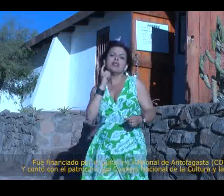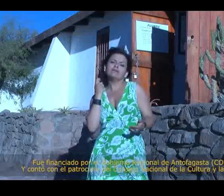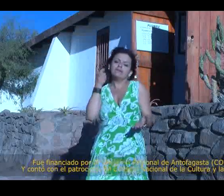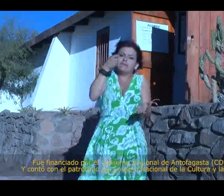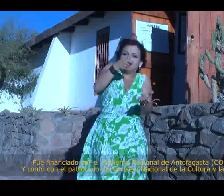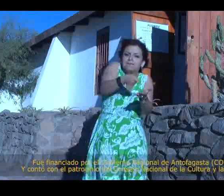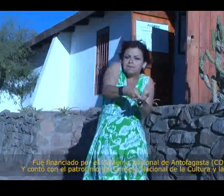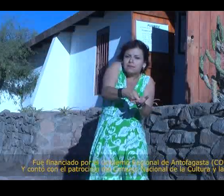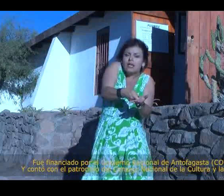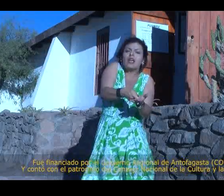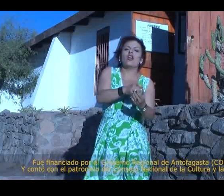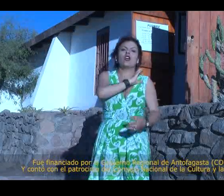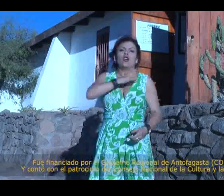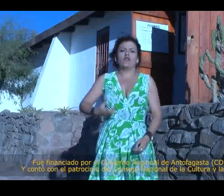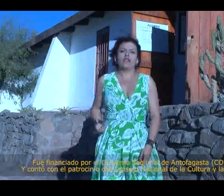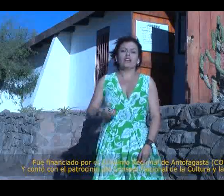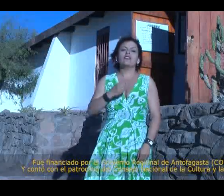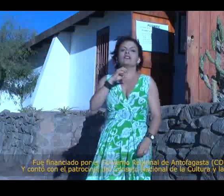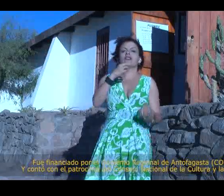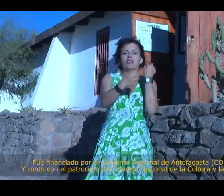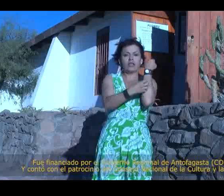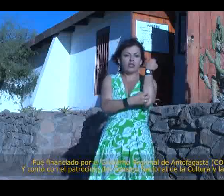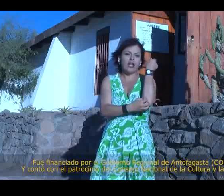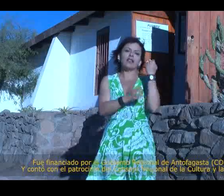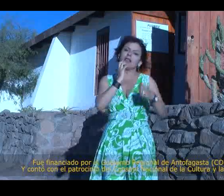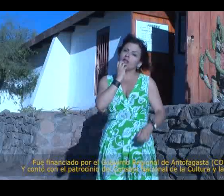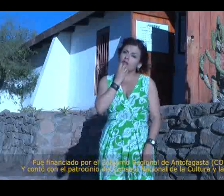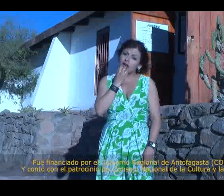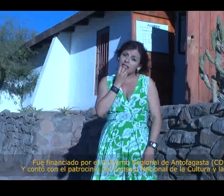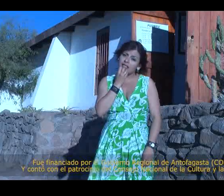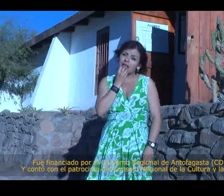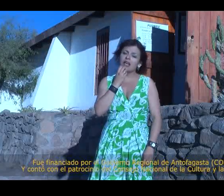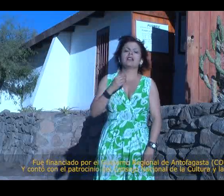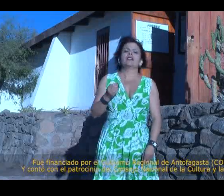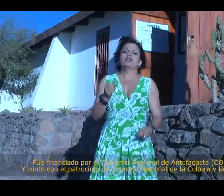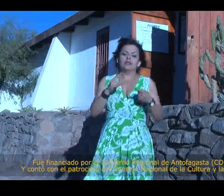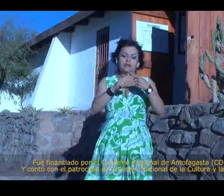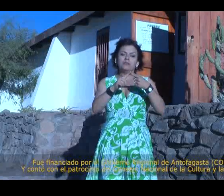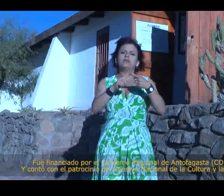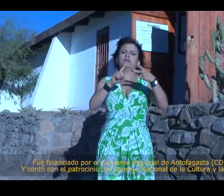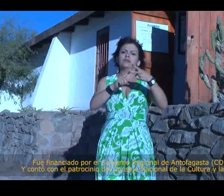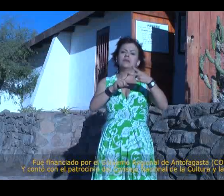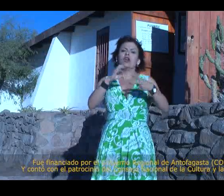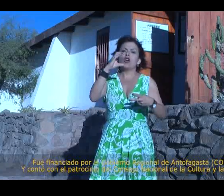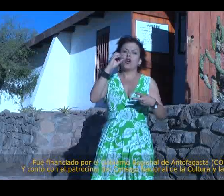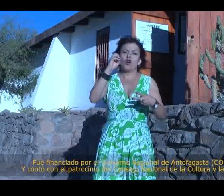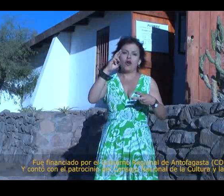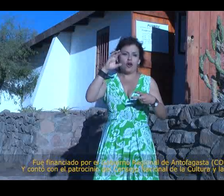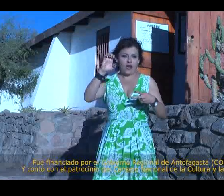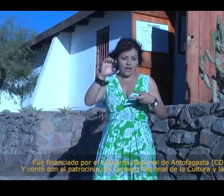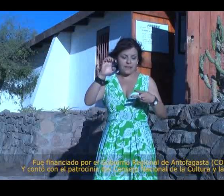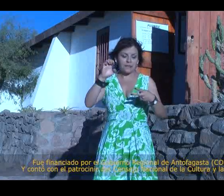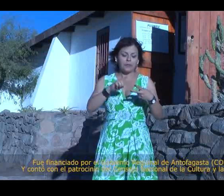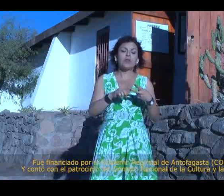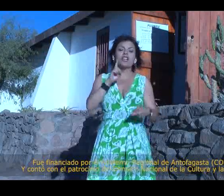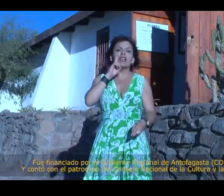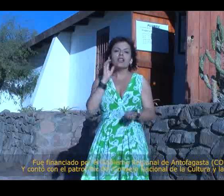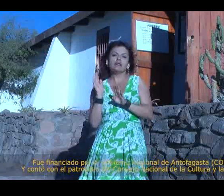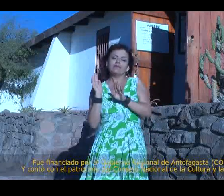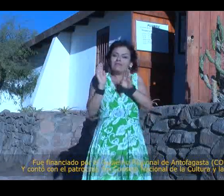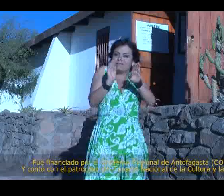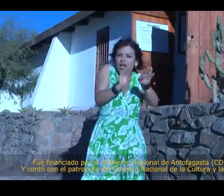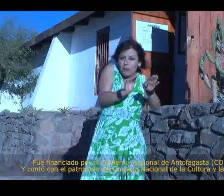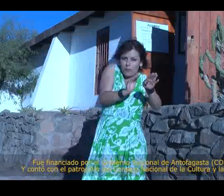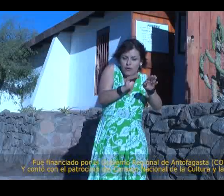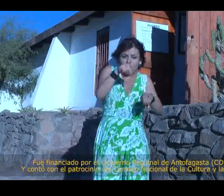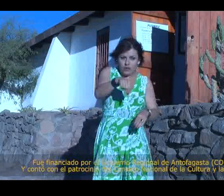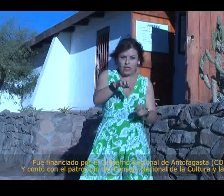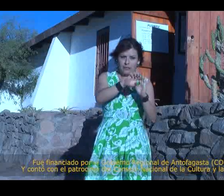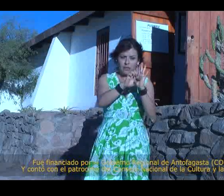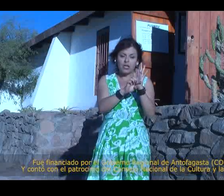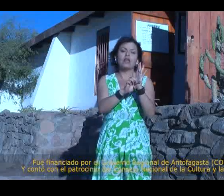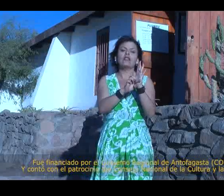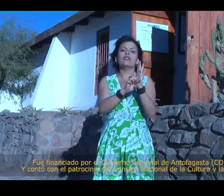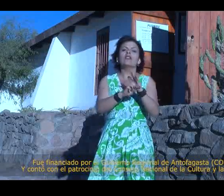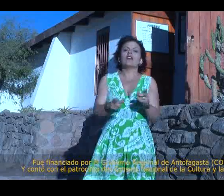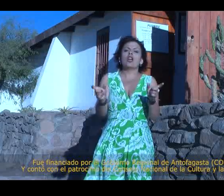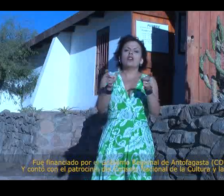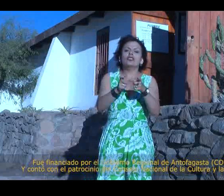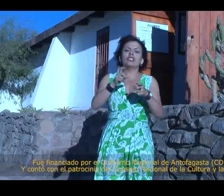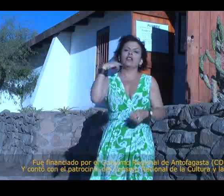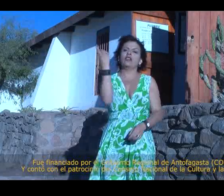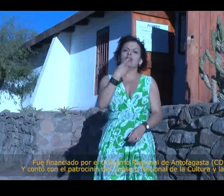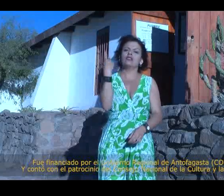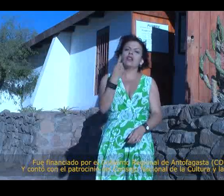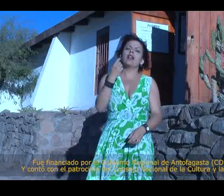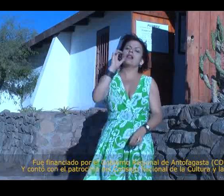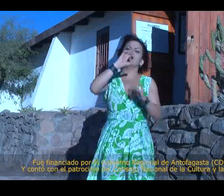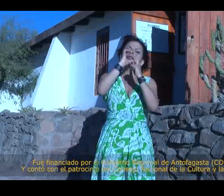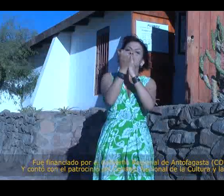The National Council of Culture and Arts also provided support.